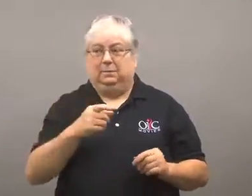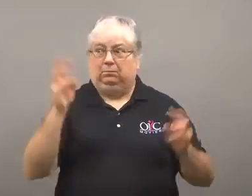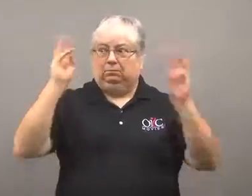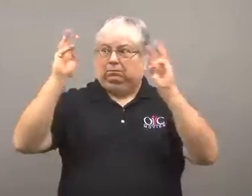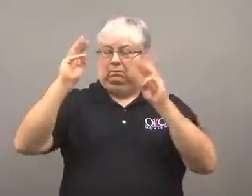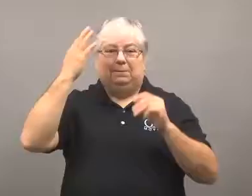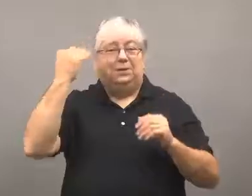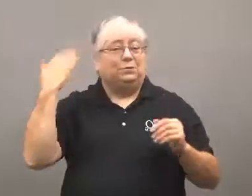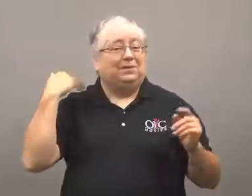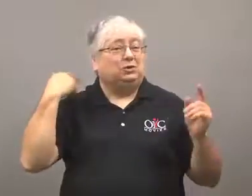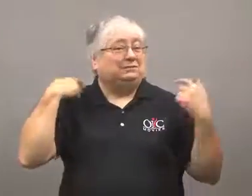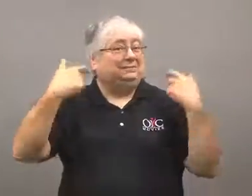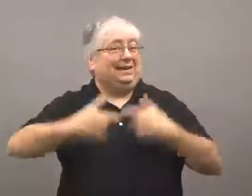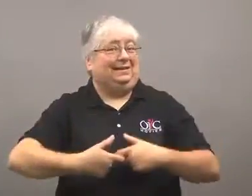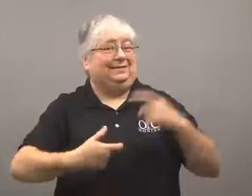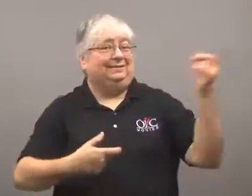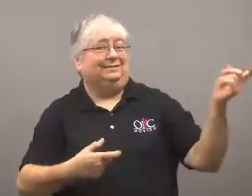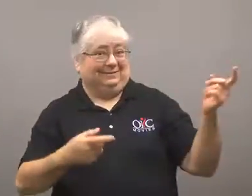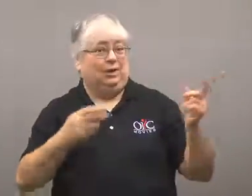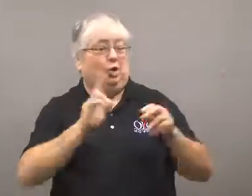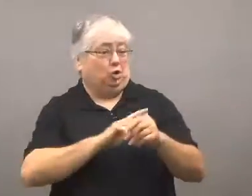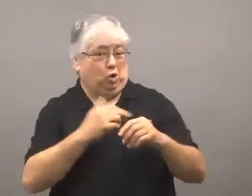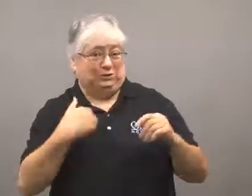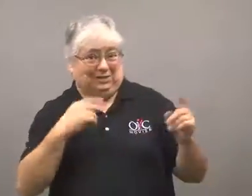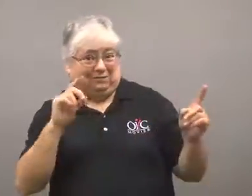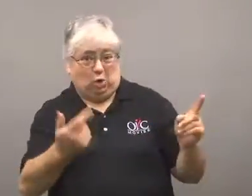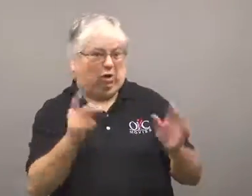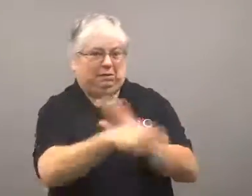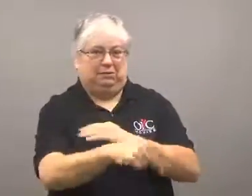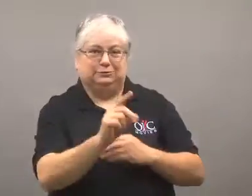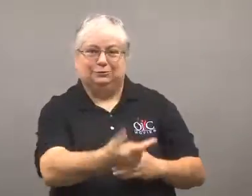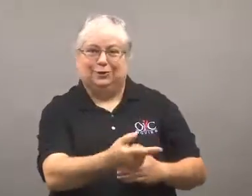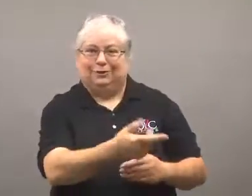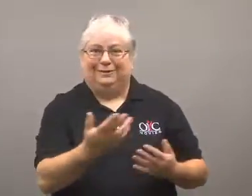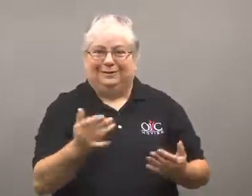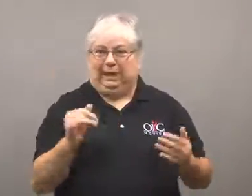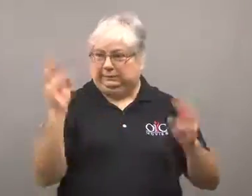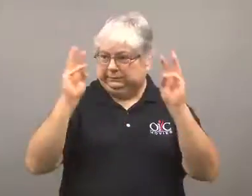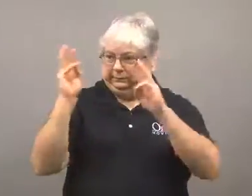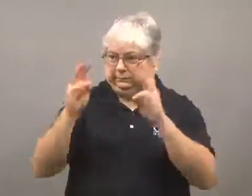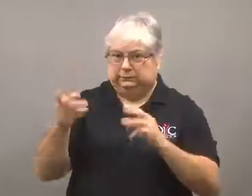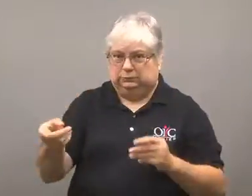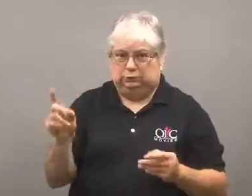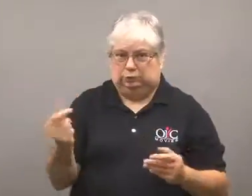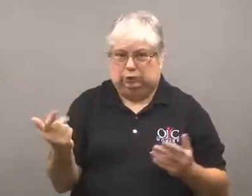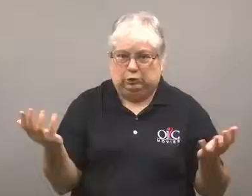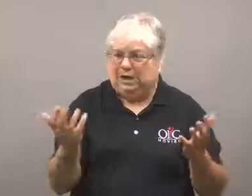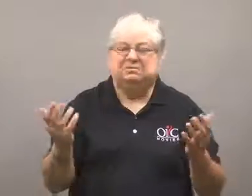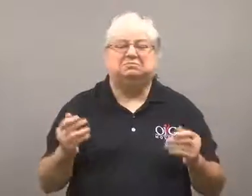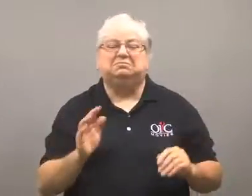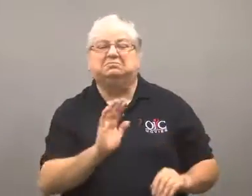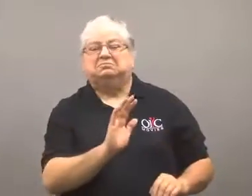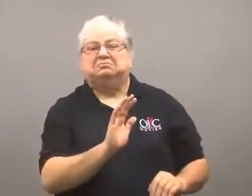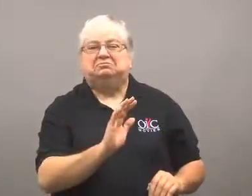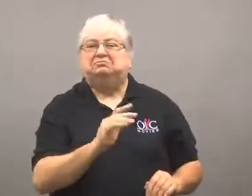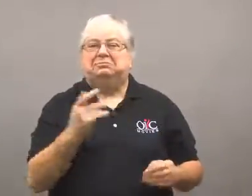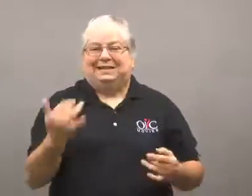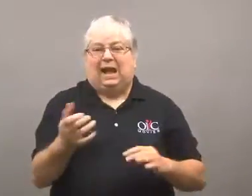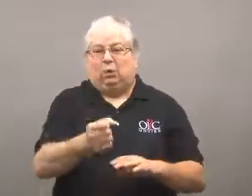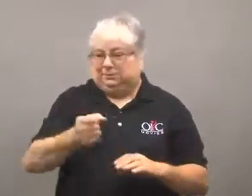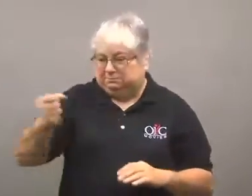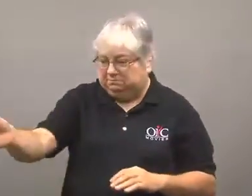There was some concern because in Spain, an ill nurse's dog was destroyed.